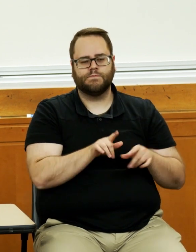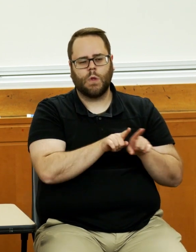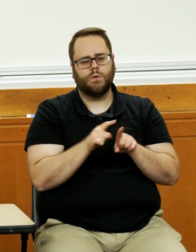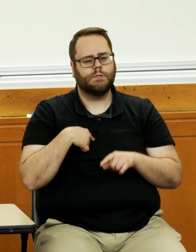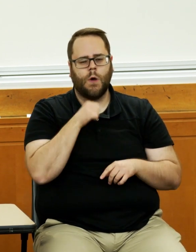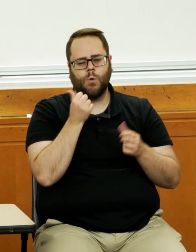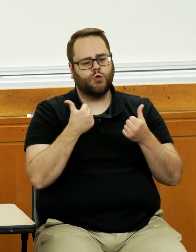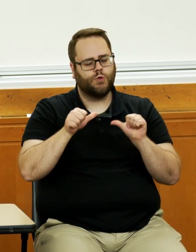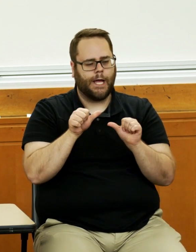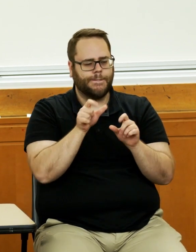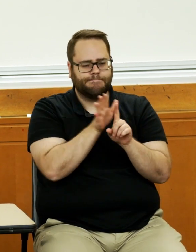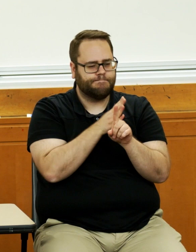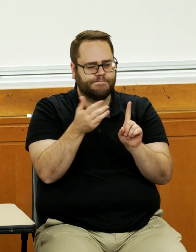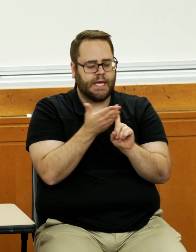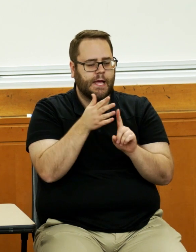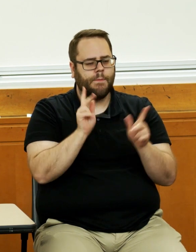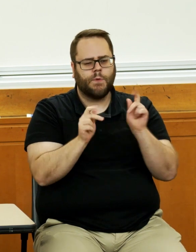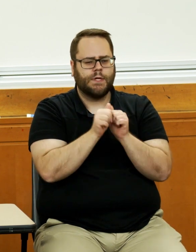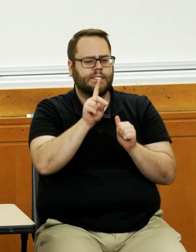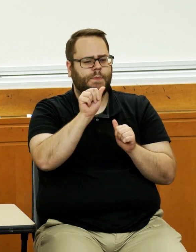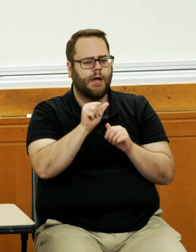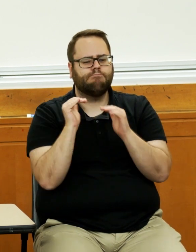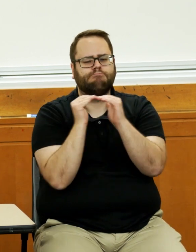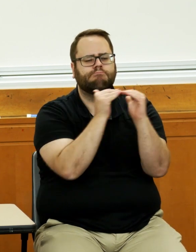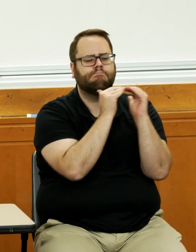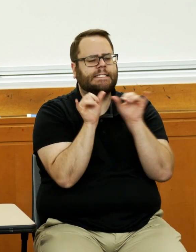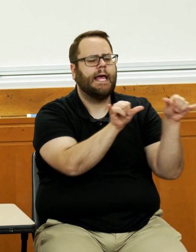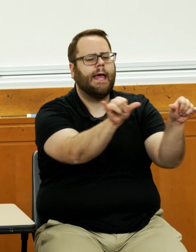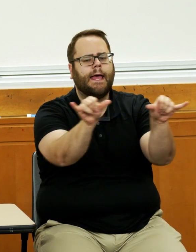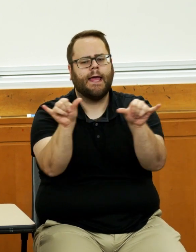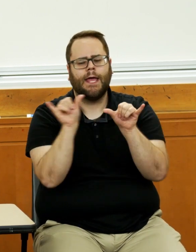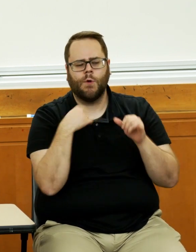to convince you that people with disabilities are just like everyone else or that we're capable of